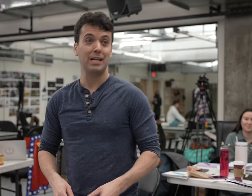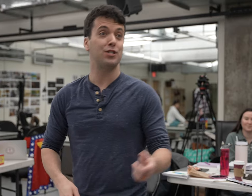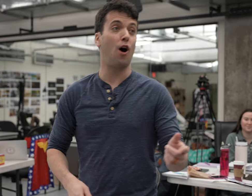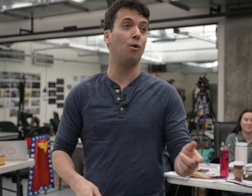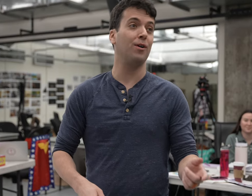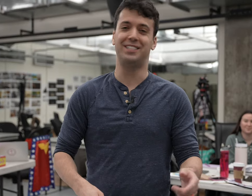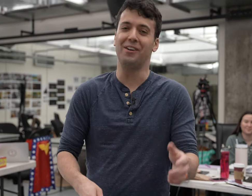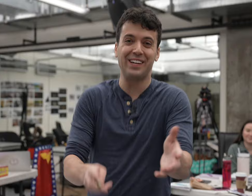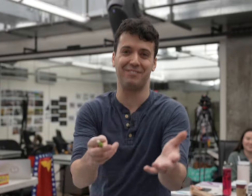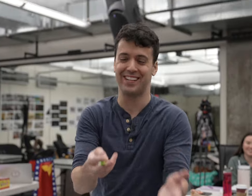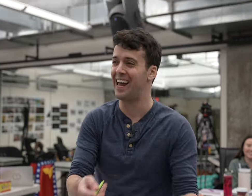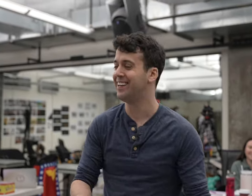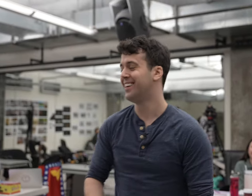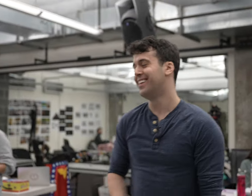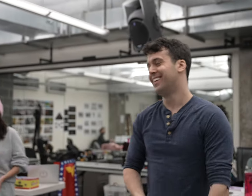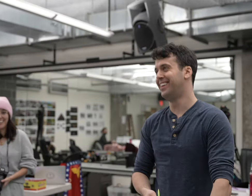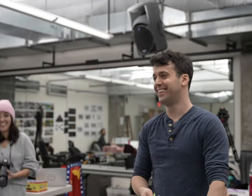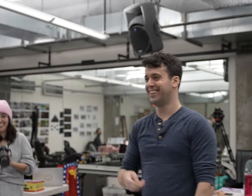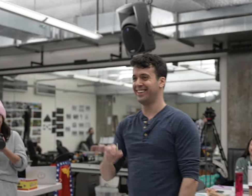So... You capturing that? Yup.